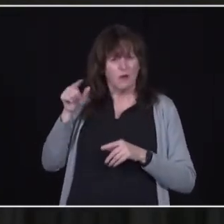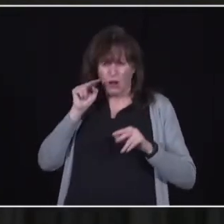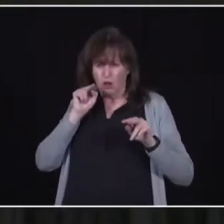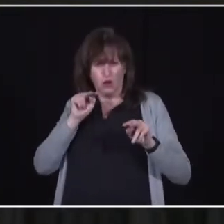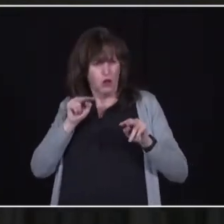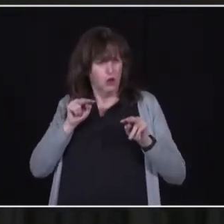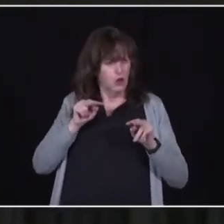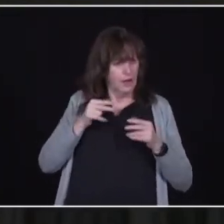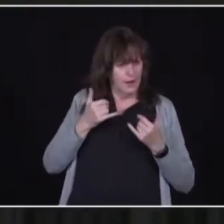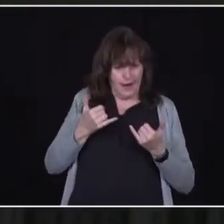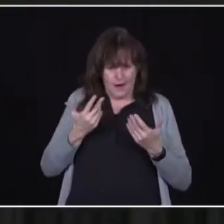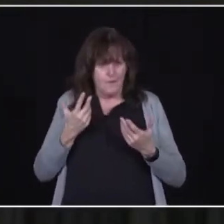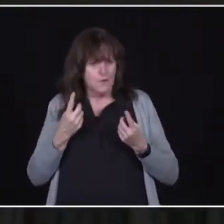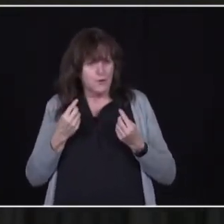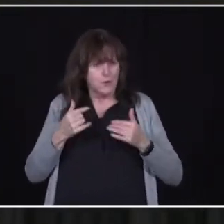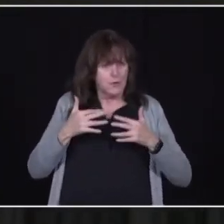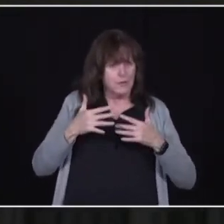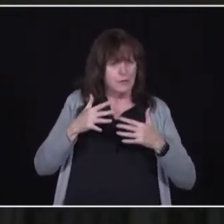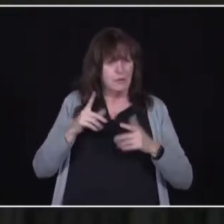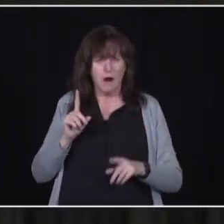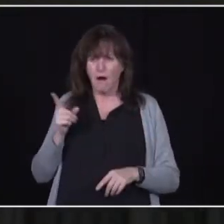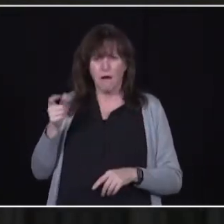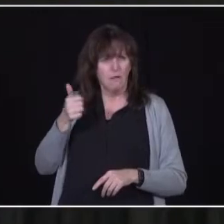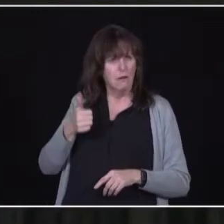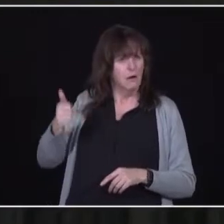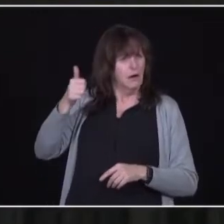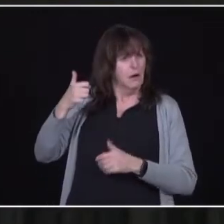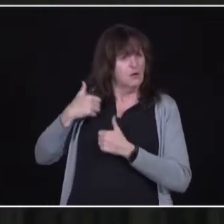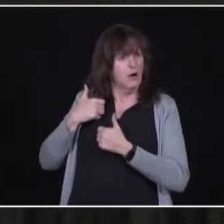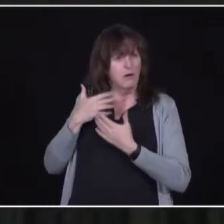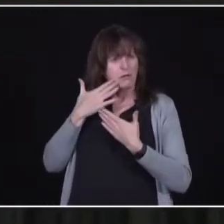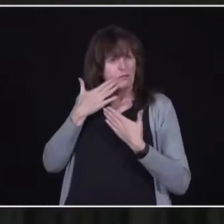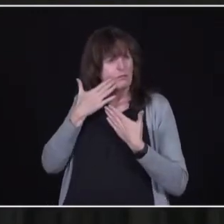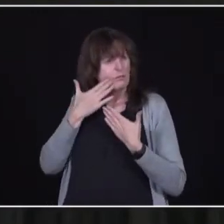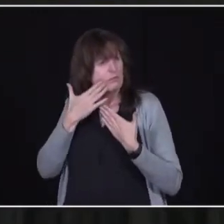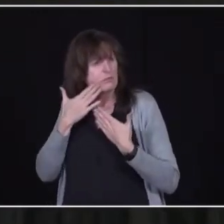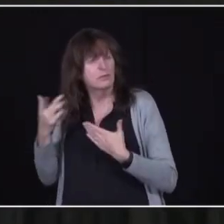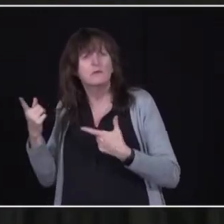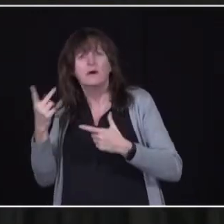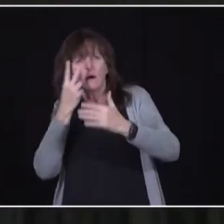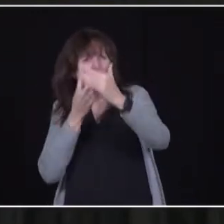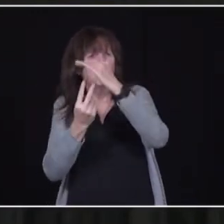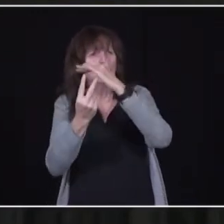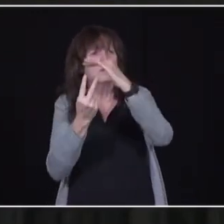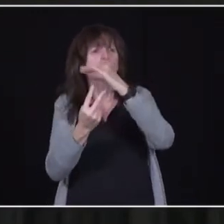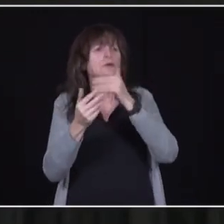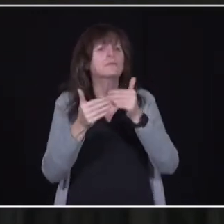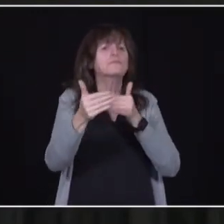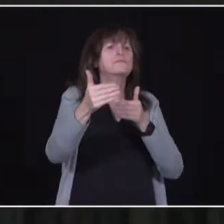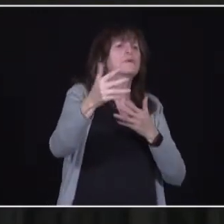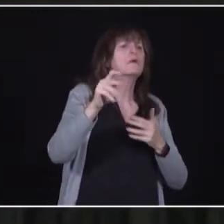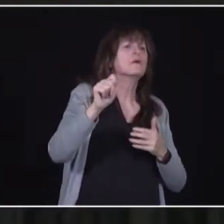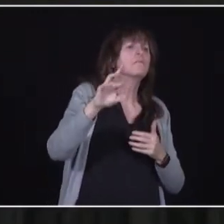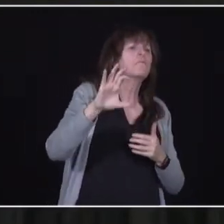good generals and good commanders look at where we are going down the road and were we going to be